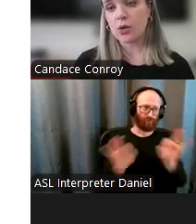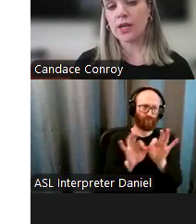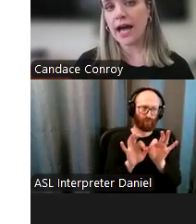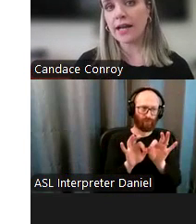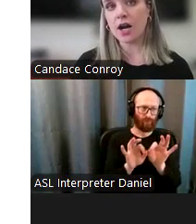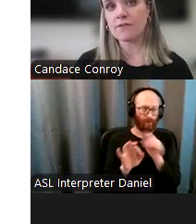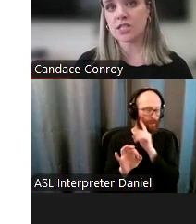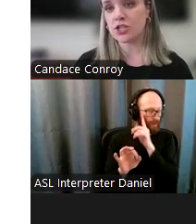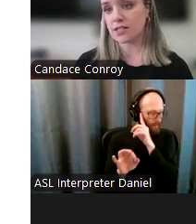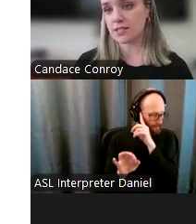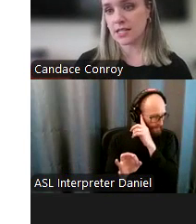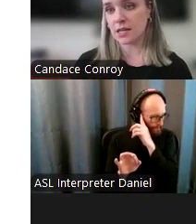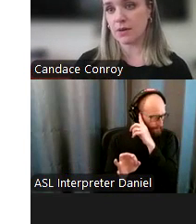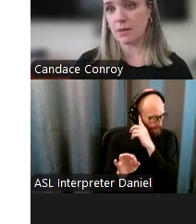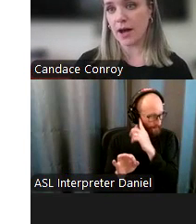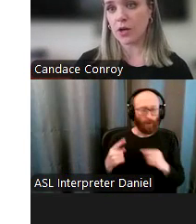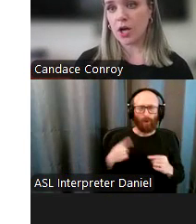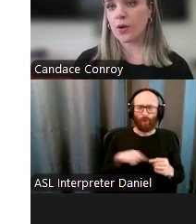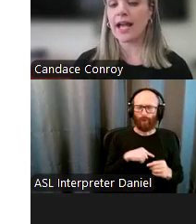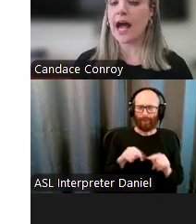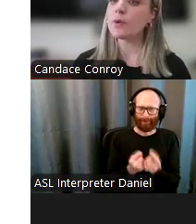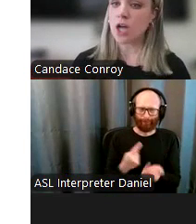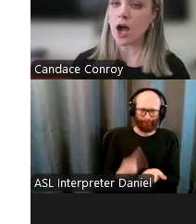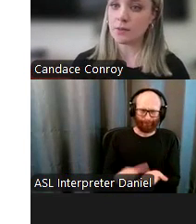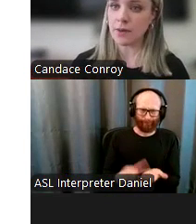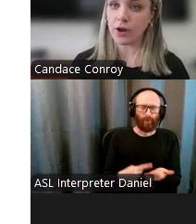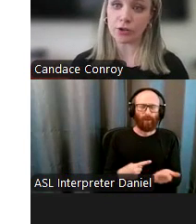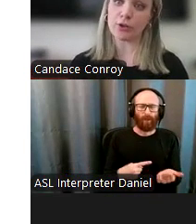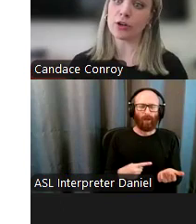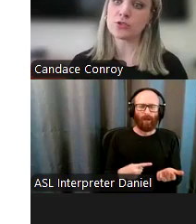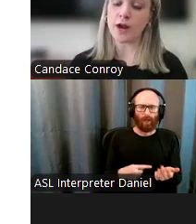we had a conversation as a team about ‘okay how are we talking about our learners